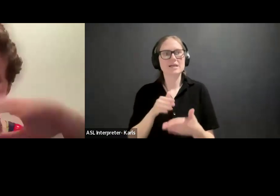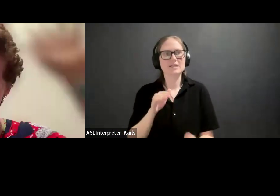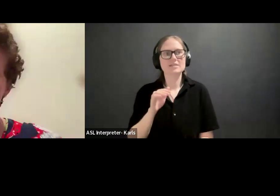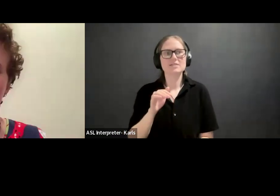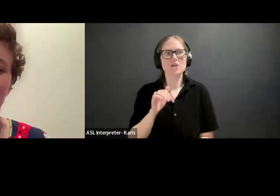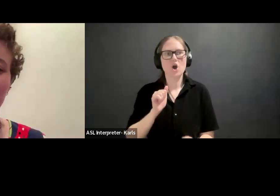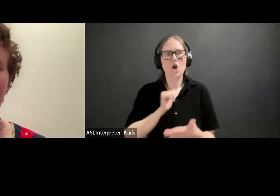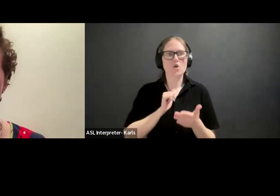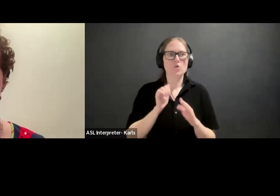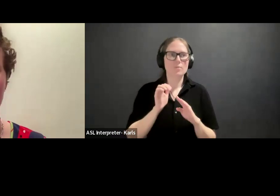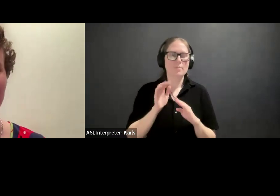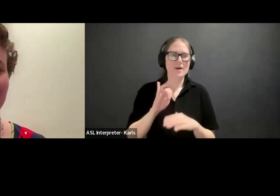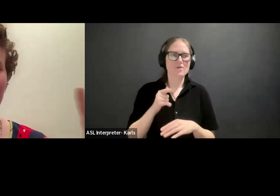Yeah. Kind of just…